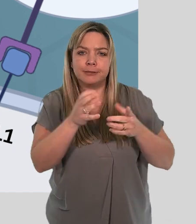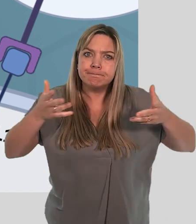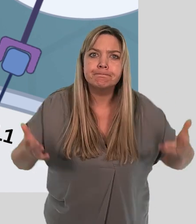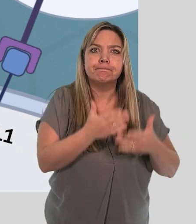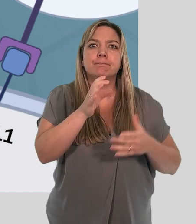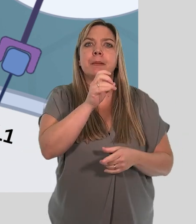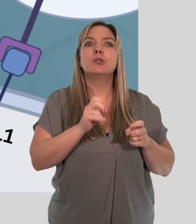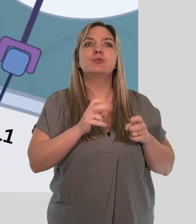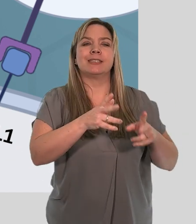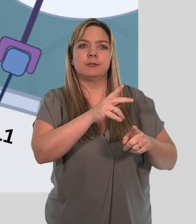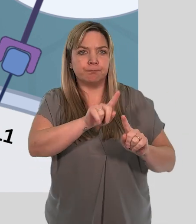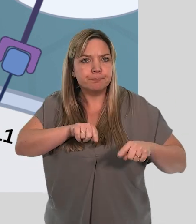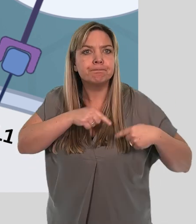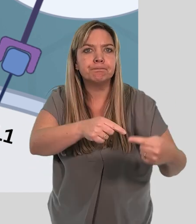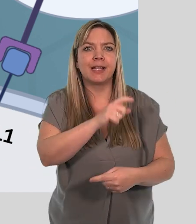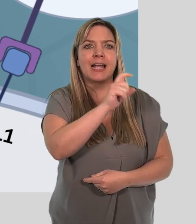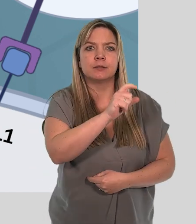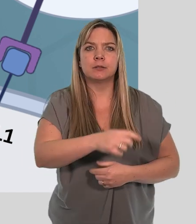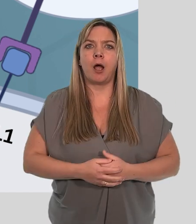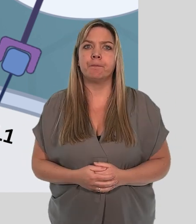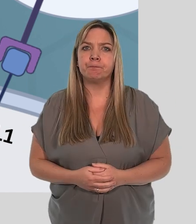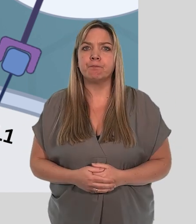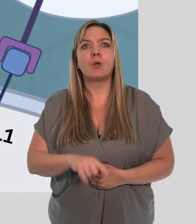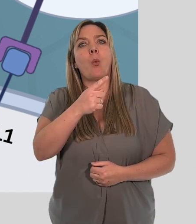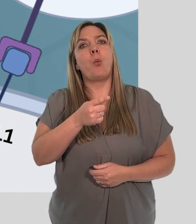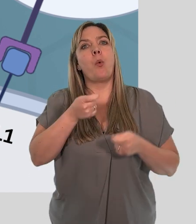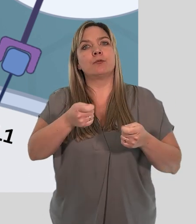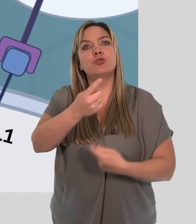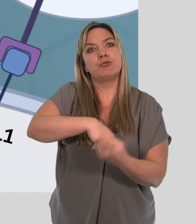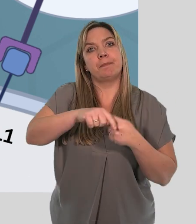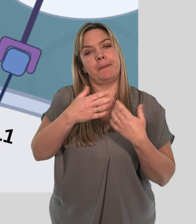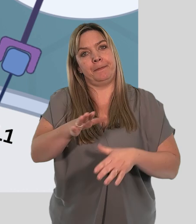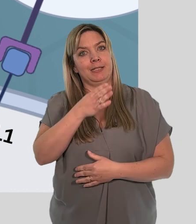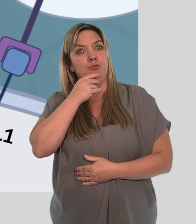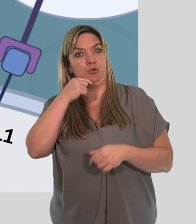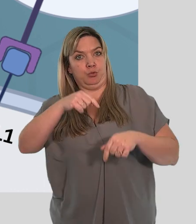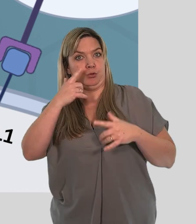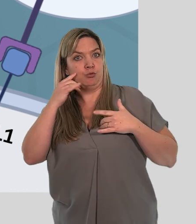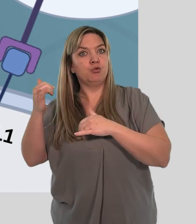By doing so, they simply invigorate the antitumor immune response.